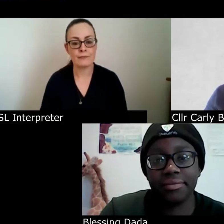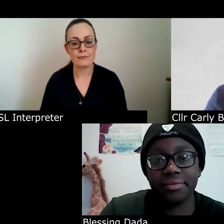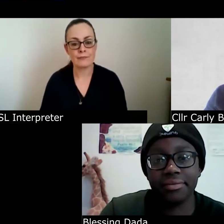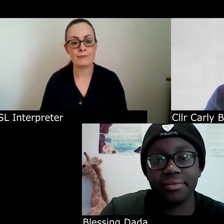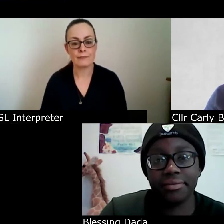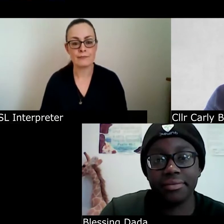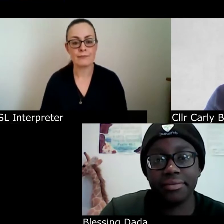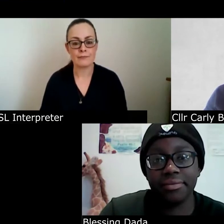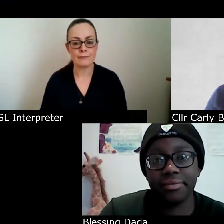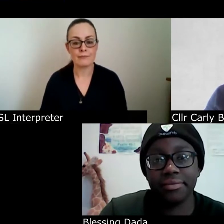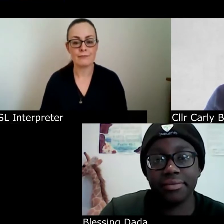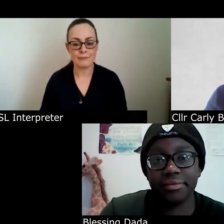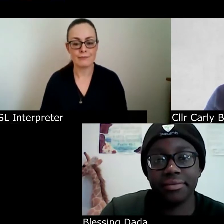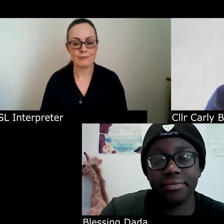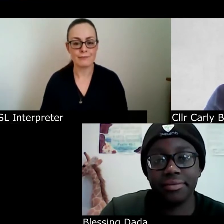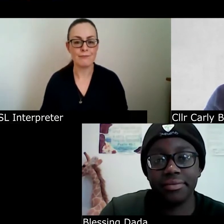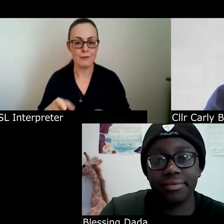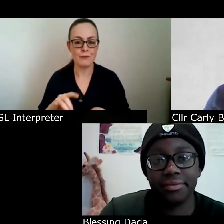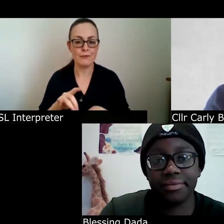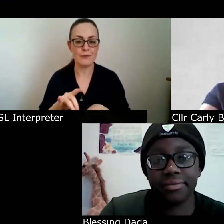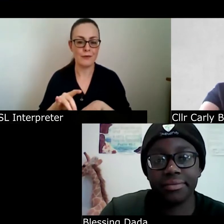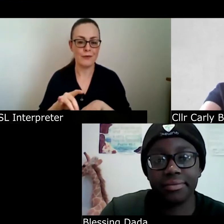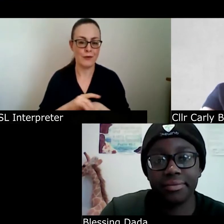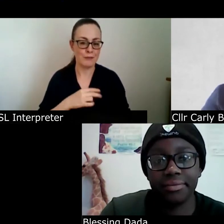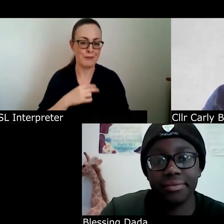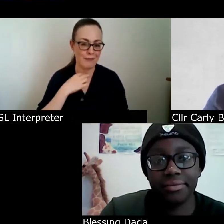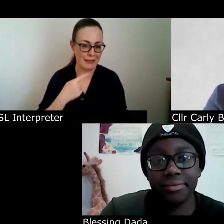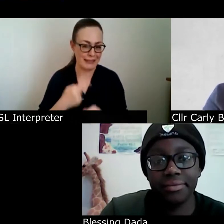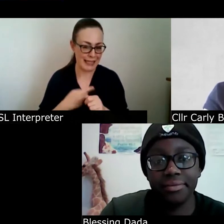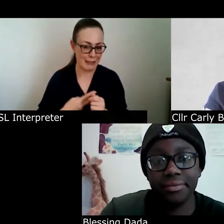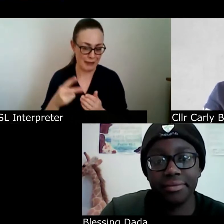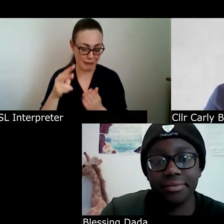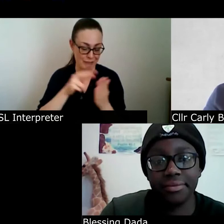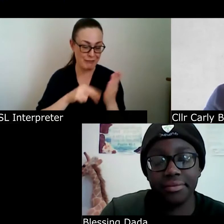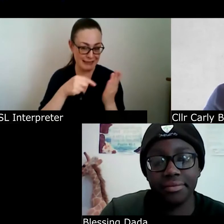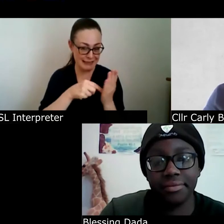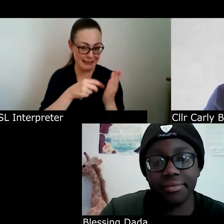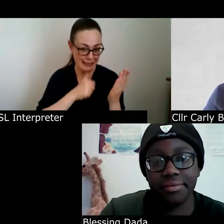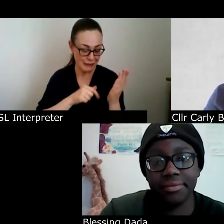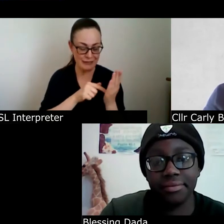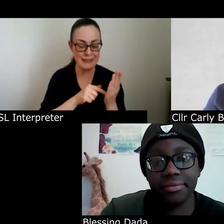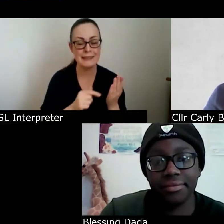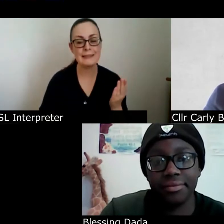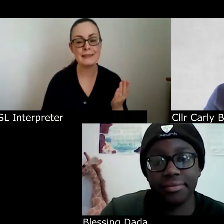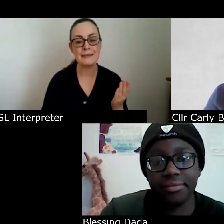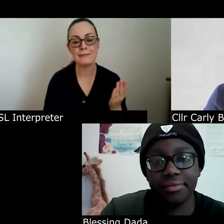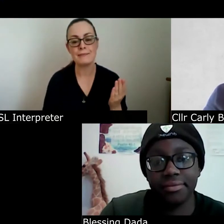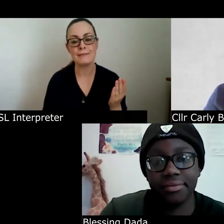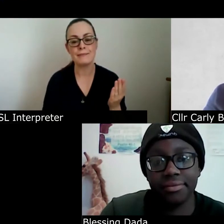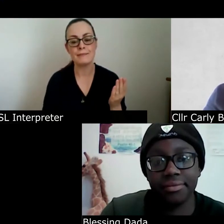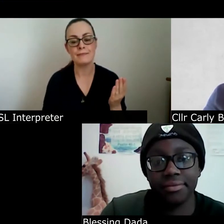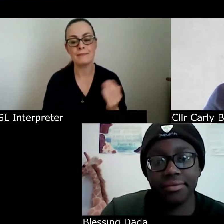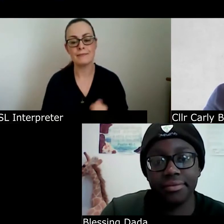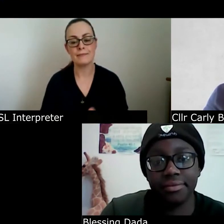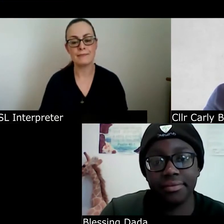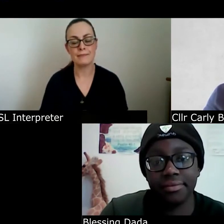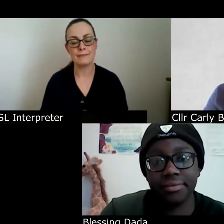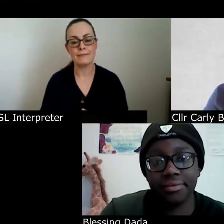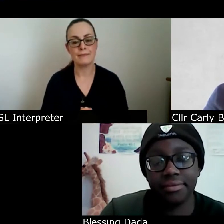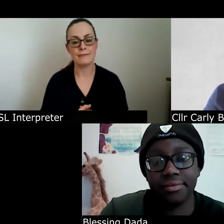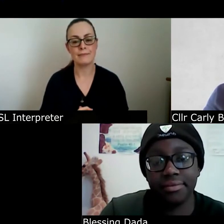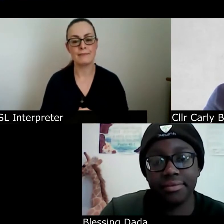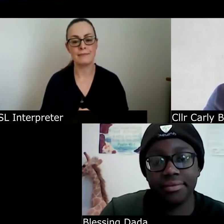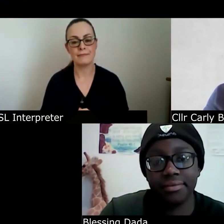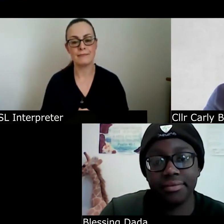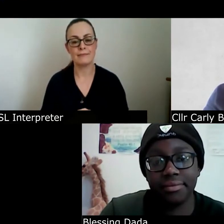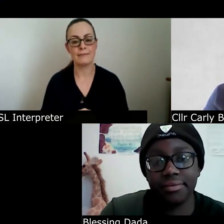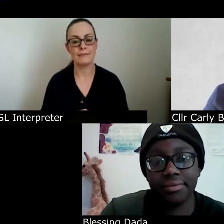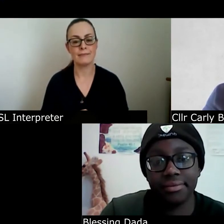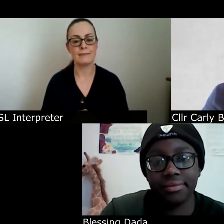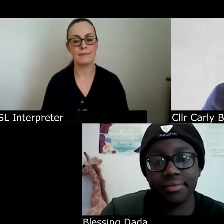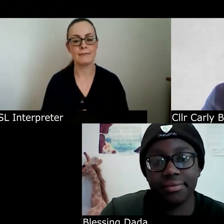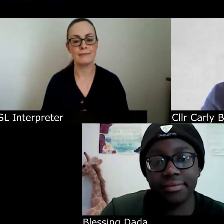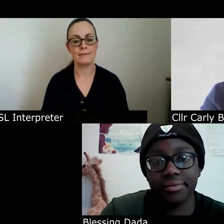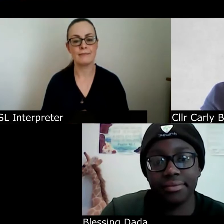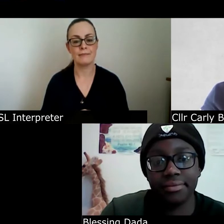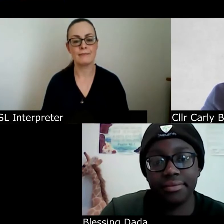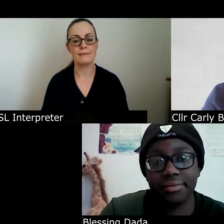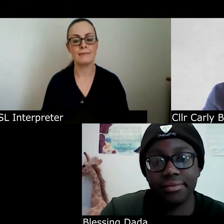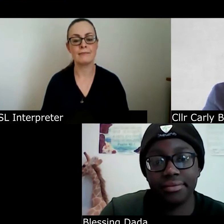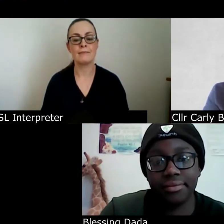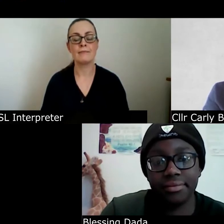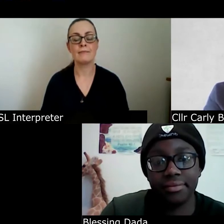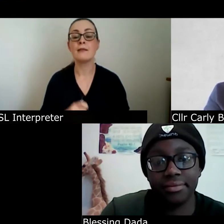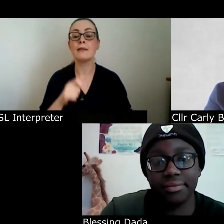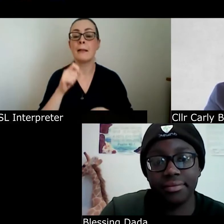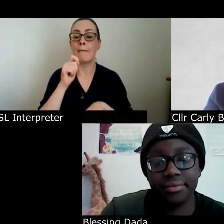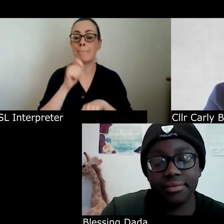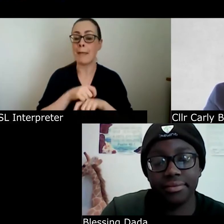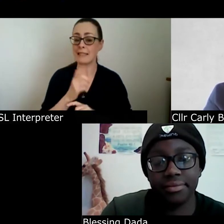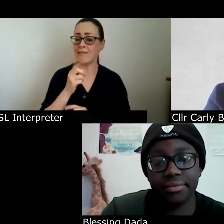again I'm going to read the answer from my end the best piece of advice I can offer is this